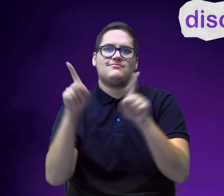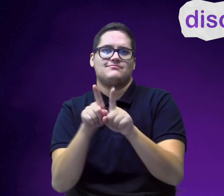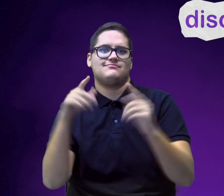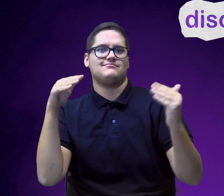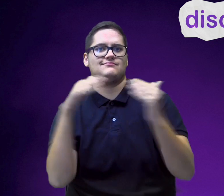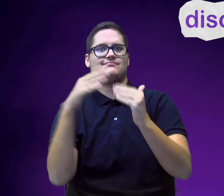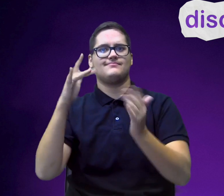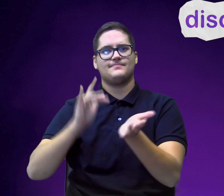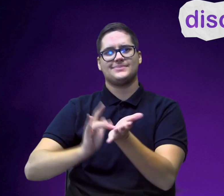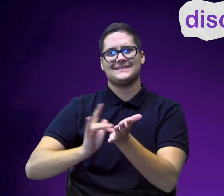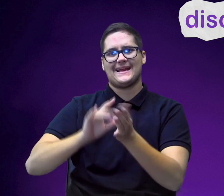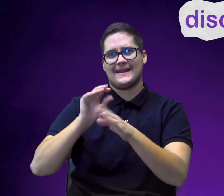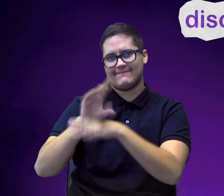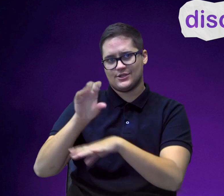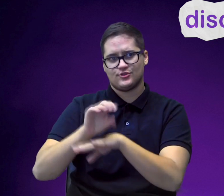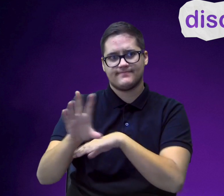medical advice.